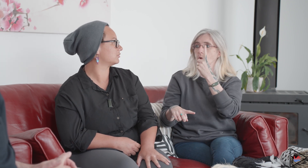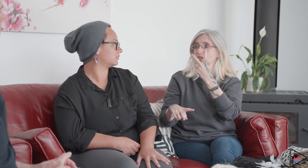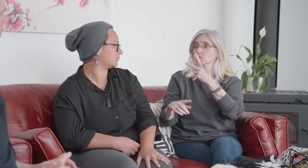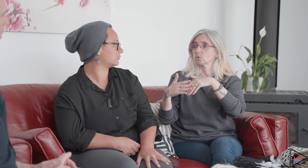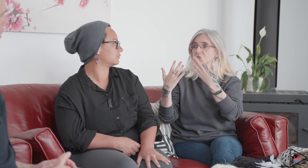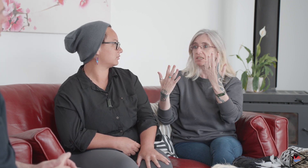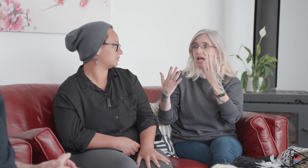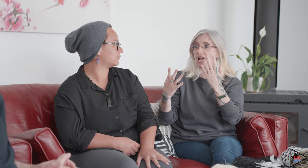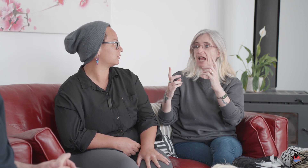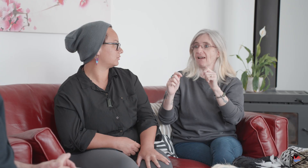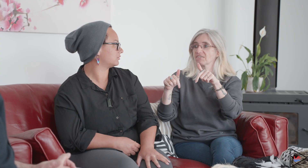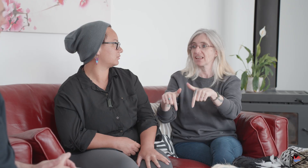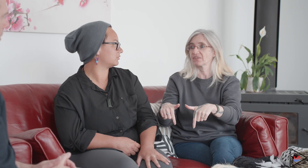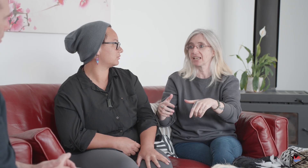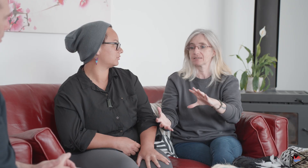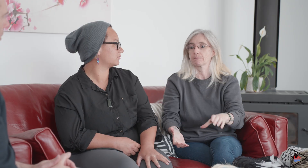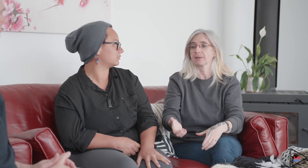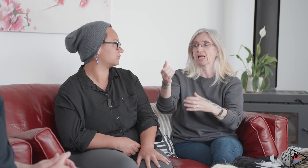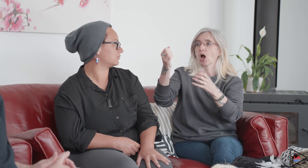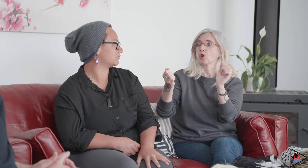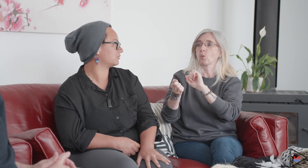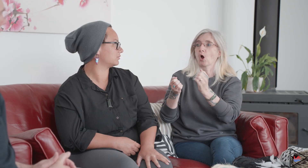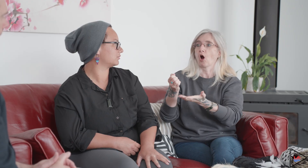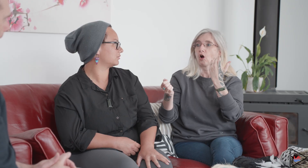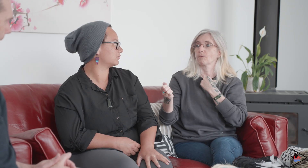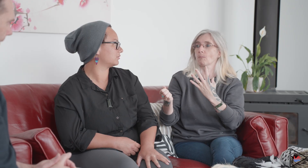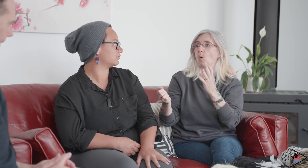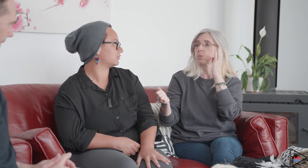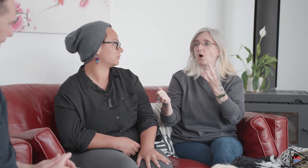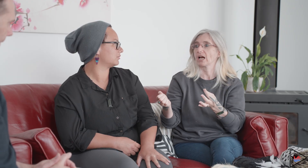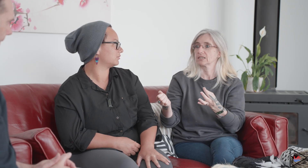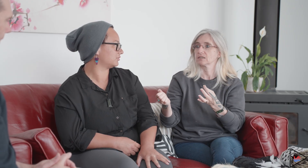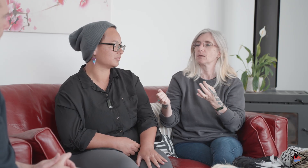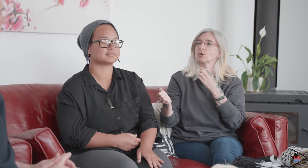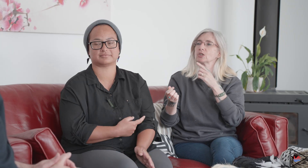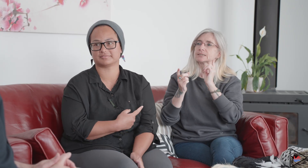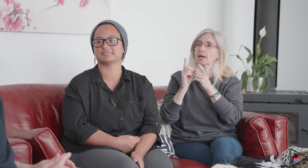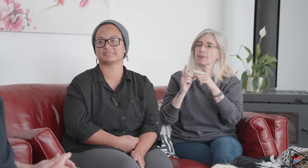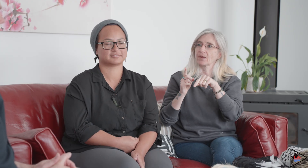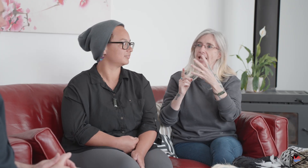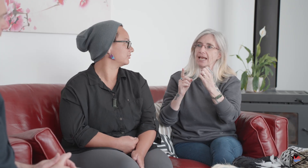wash all the fibres in the water for about one or two days. And then, you know, after that, you can